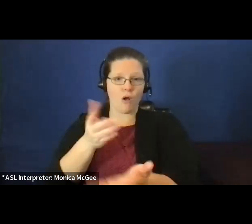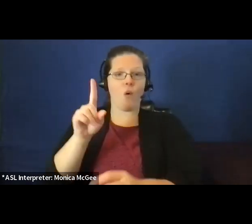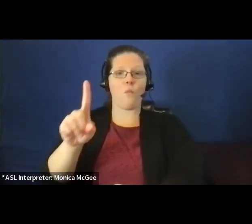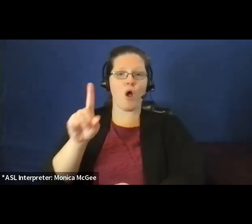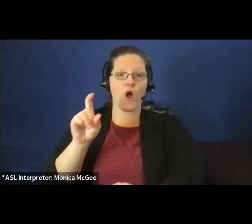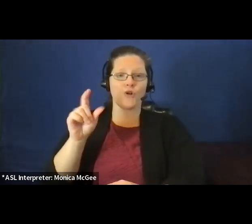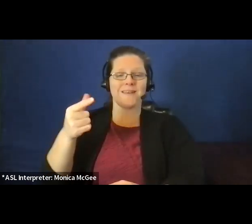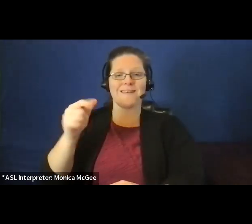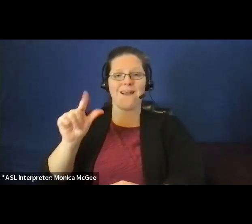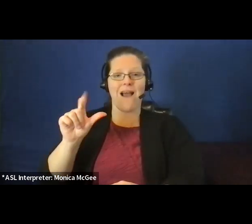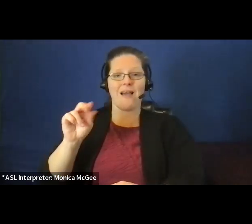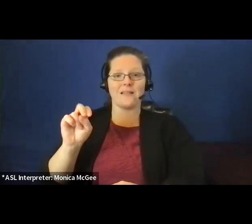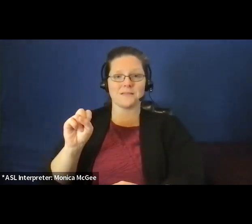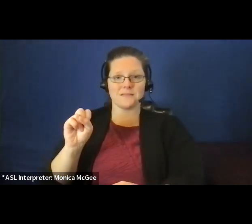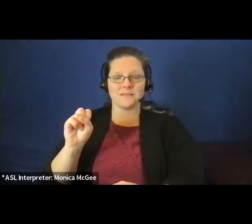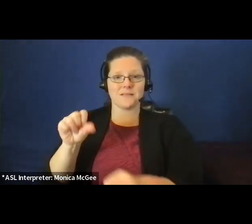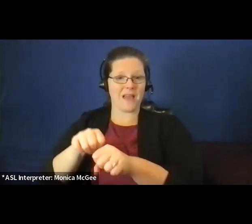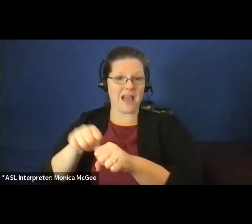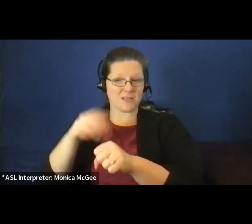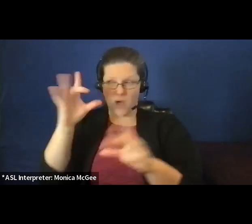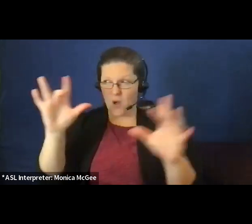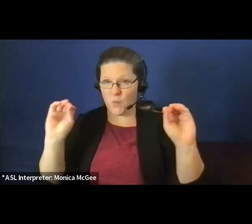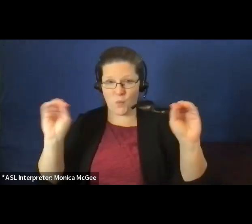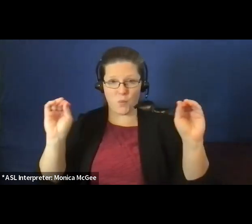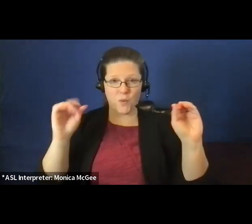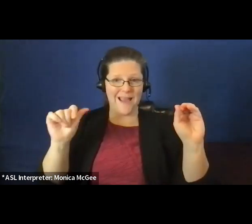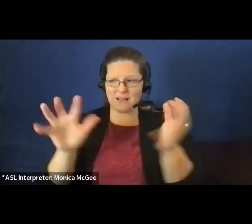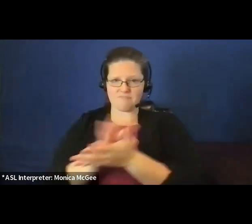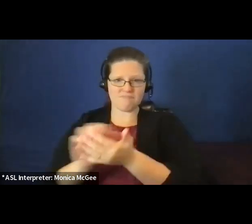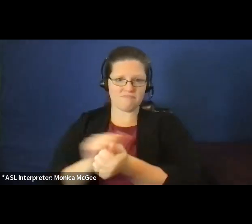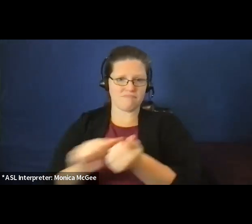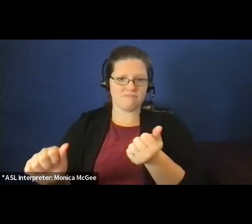Michael and this is what happened here. Over 100 gallons of gasoline was